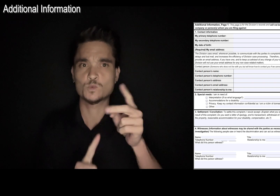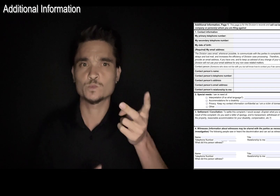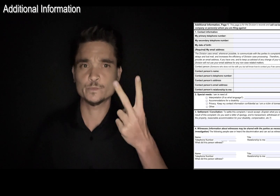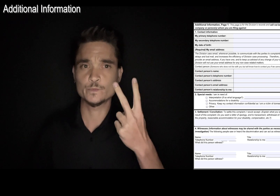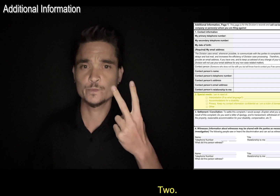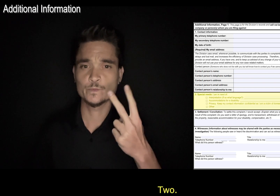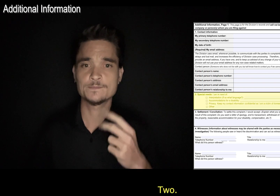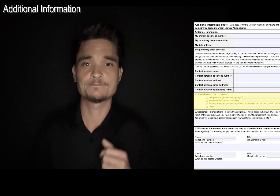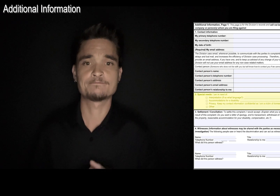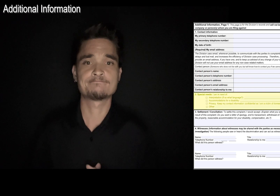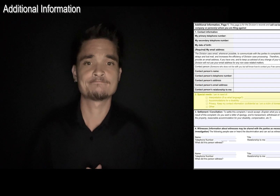Two.